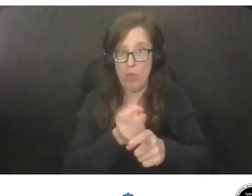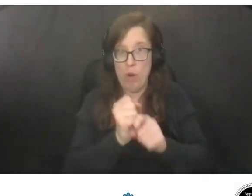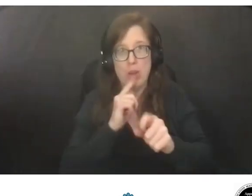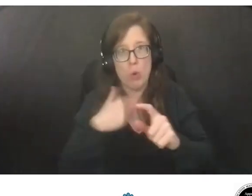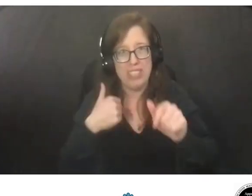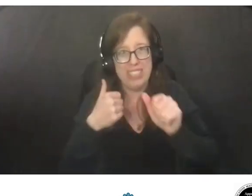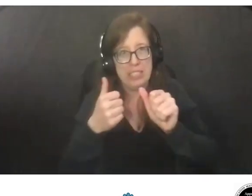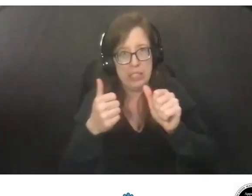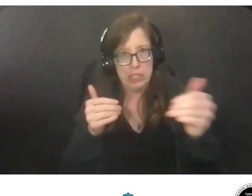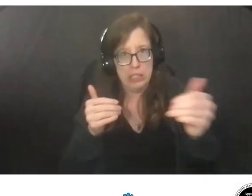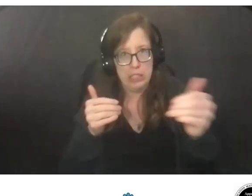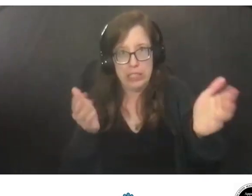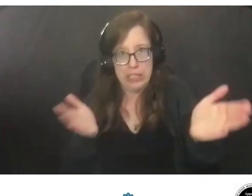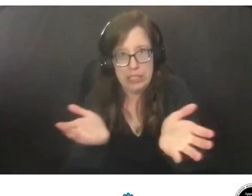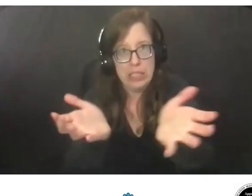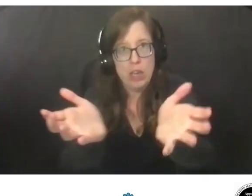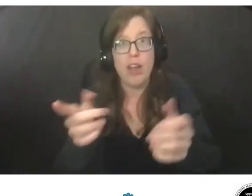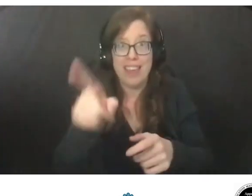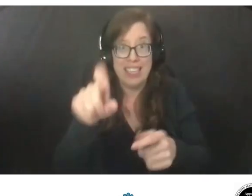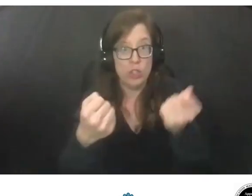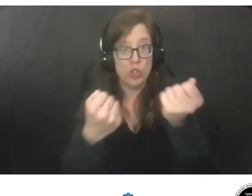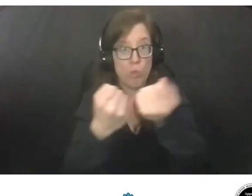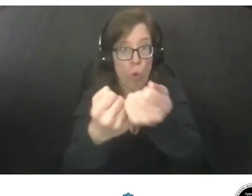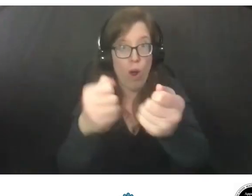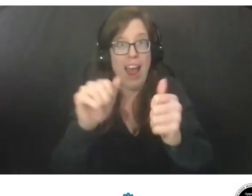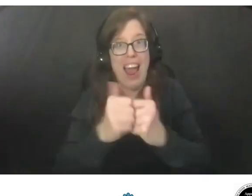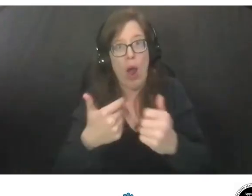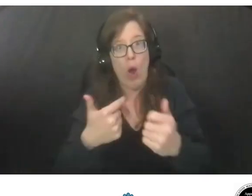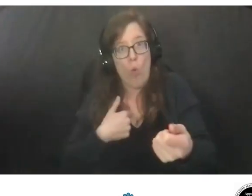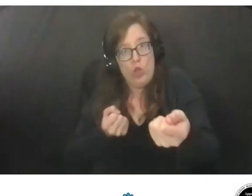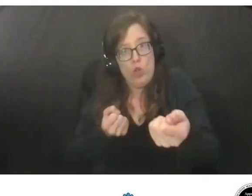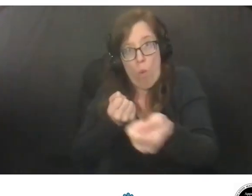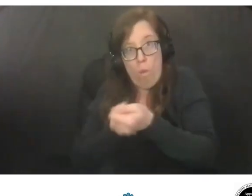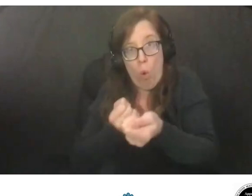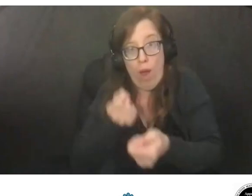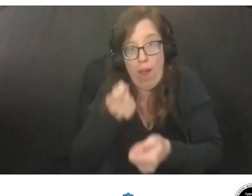And so, do they need support in that? How are we supporting the fact that they have this